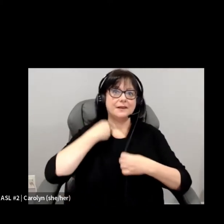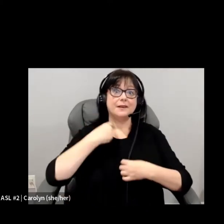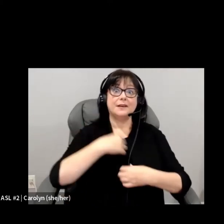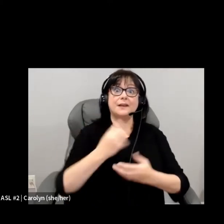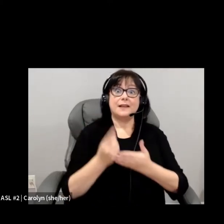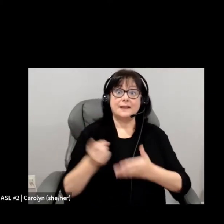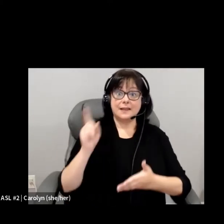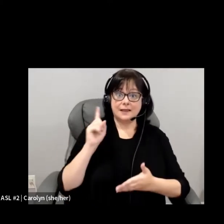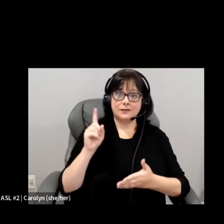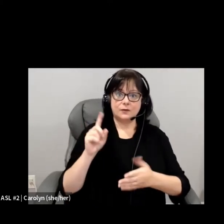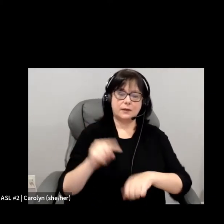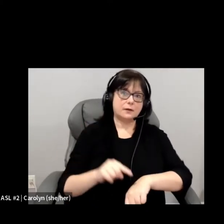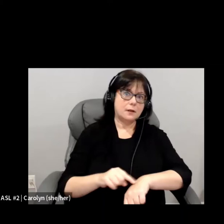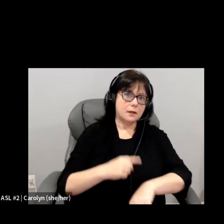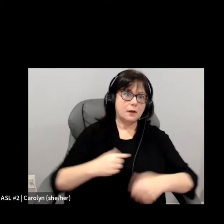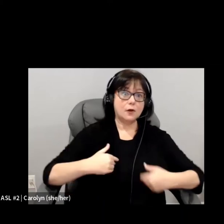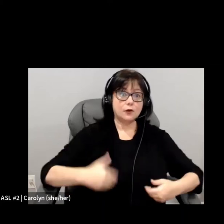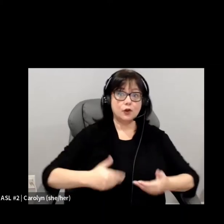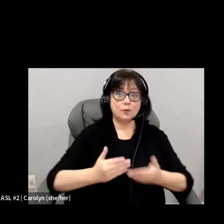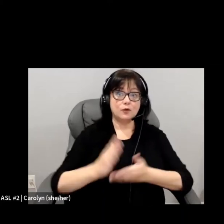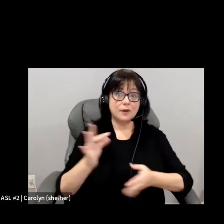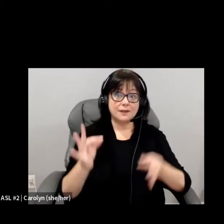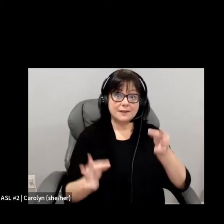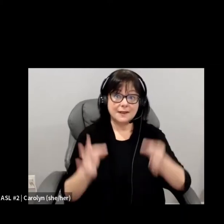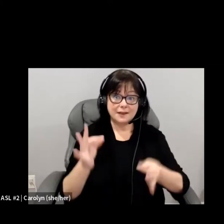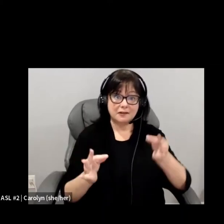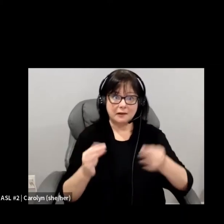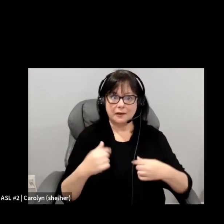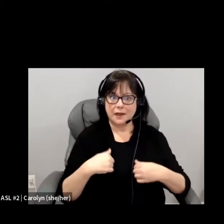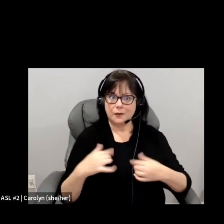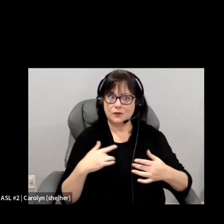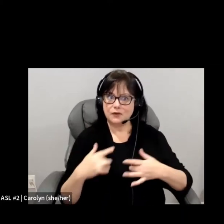THAT'S WHY YOU HAVE MY WRITTEN COMMENTS, AS WELL.